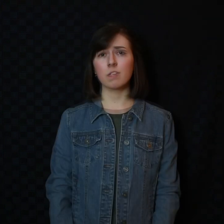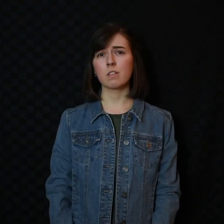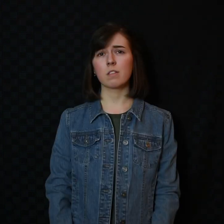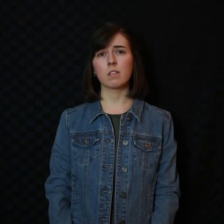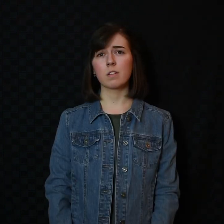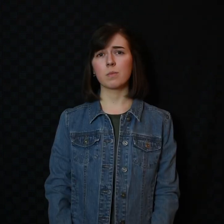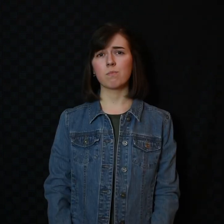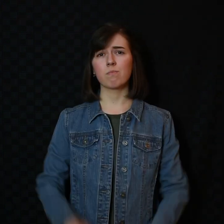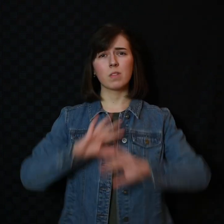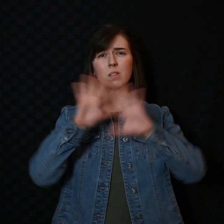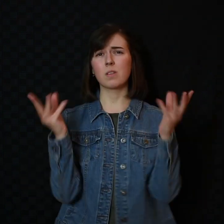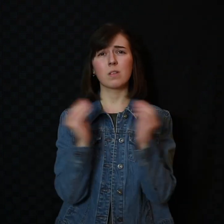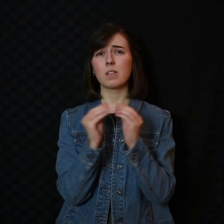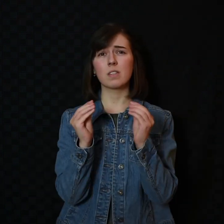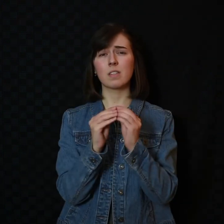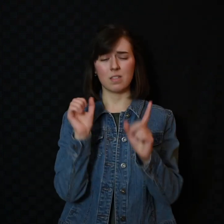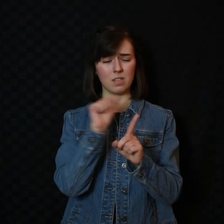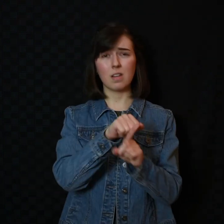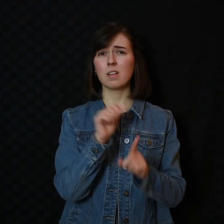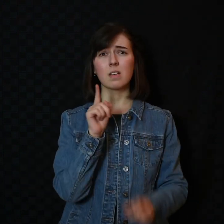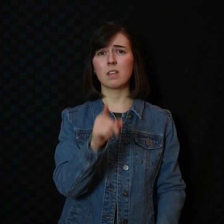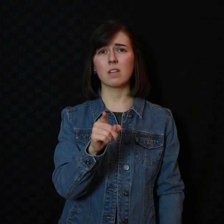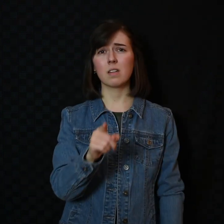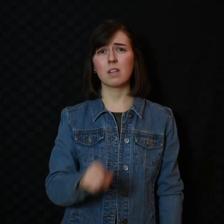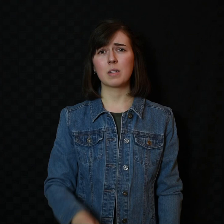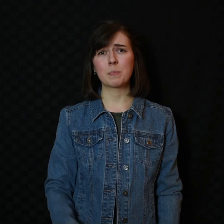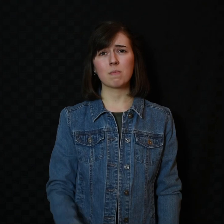No-more deceive you